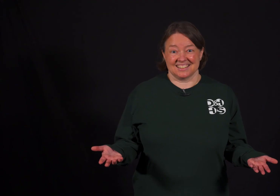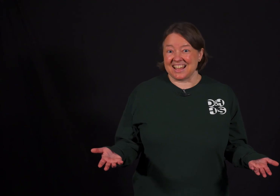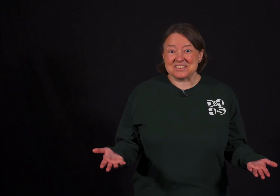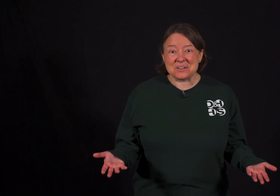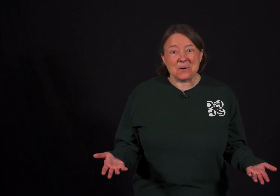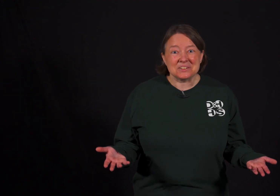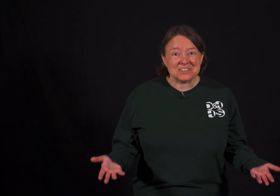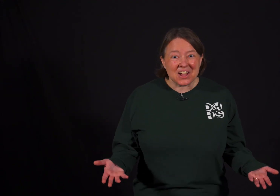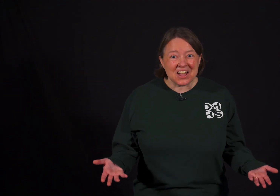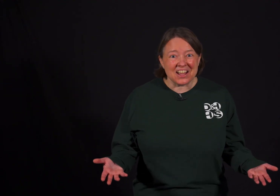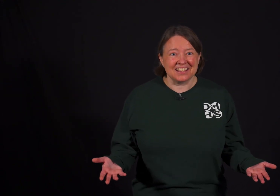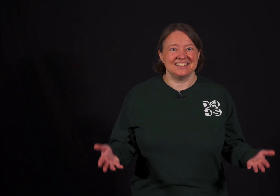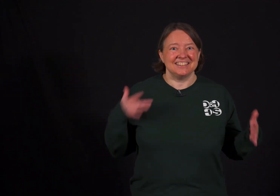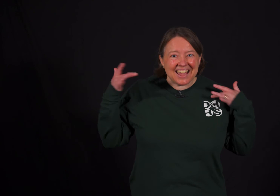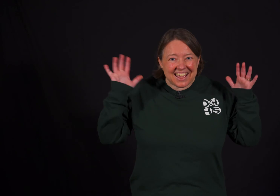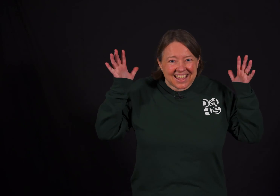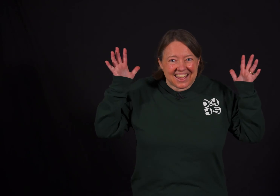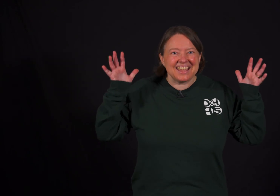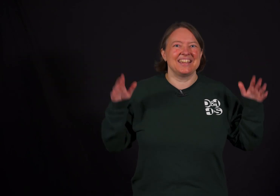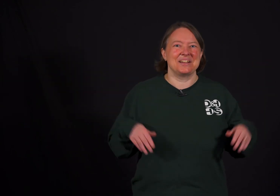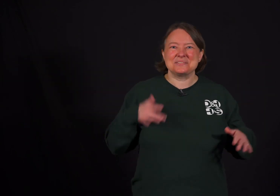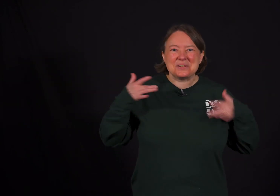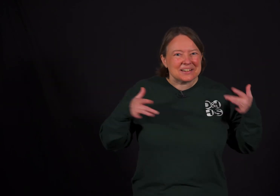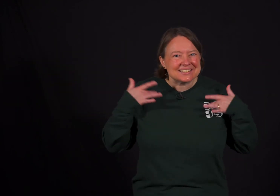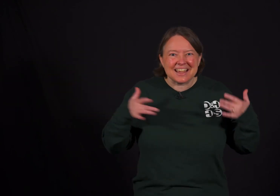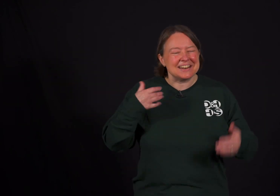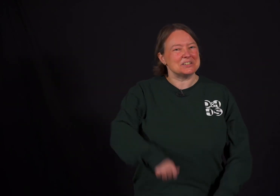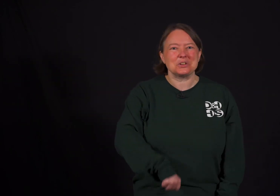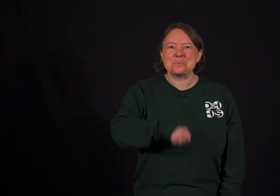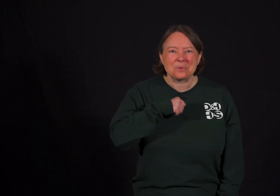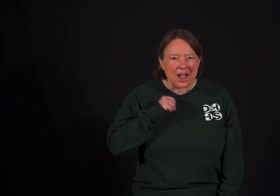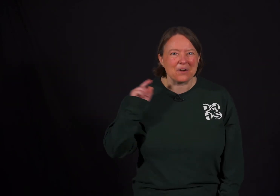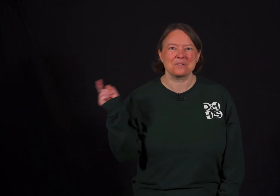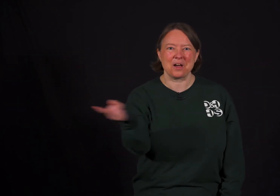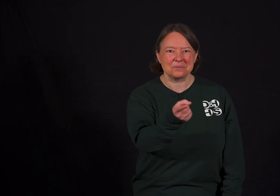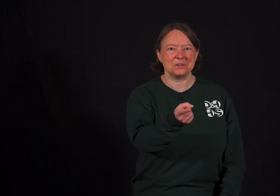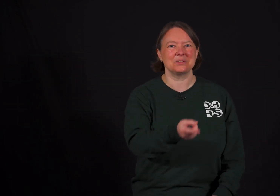So that was the whole song! Yay! I'm so excited and so proud of all of you